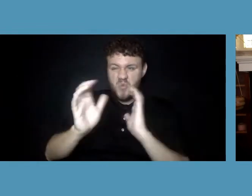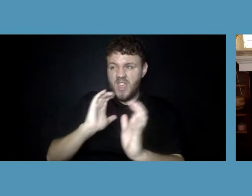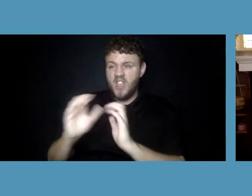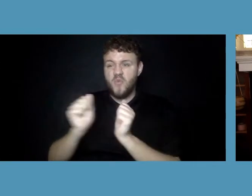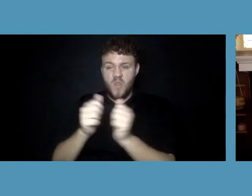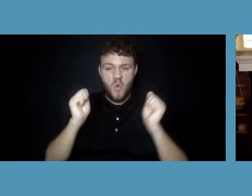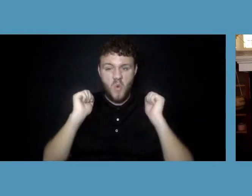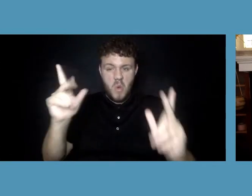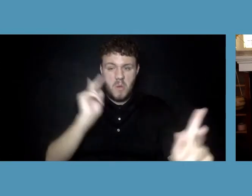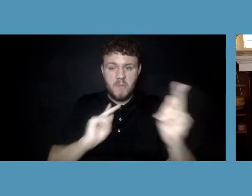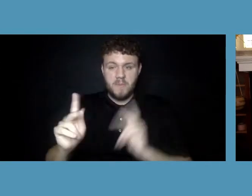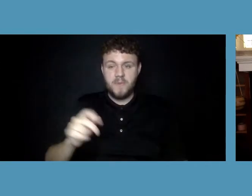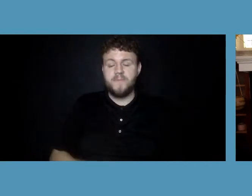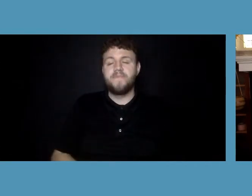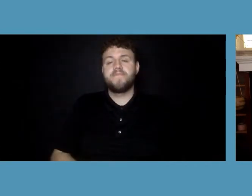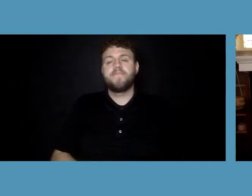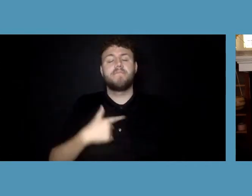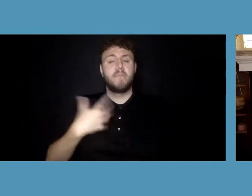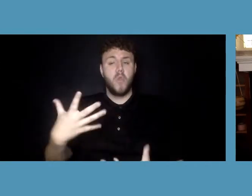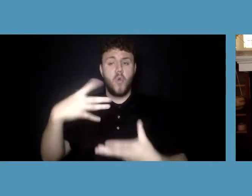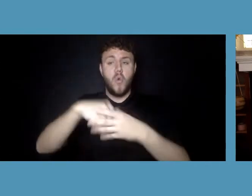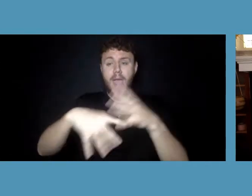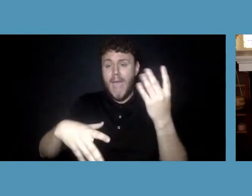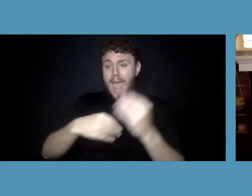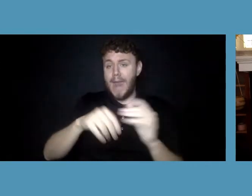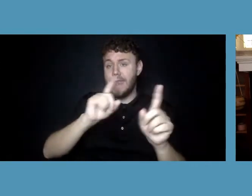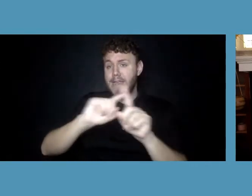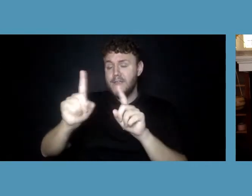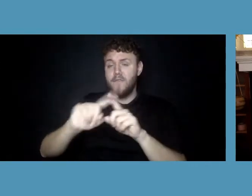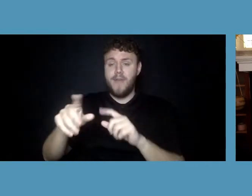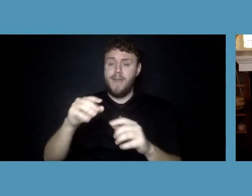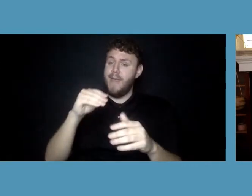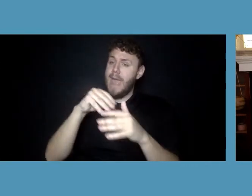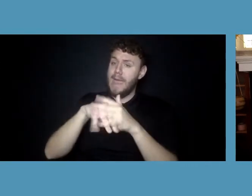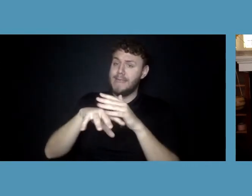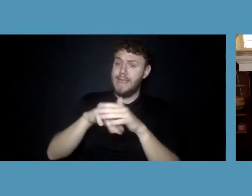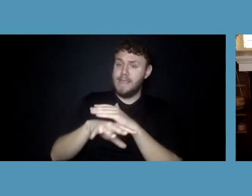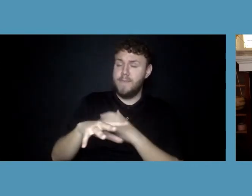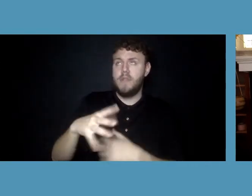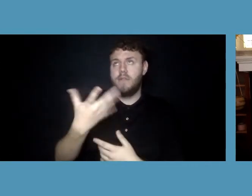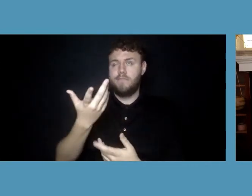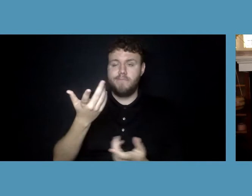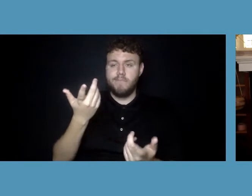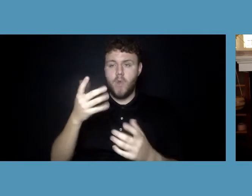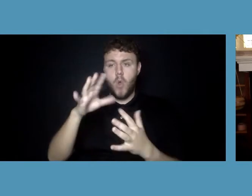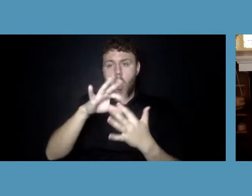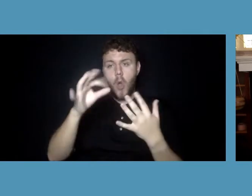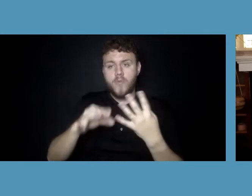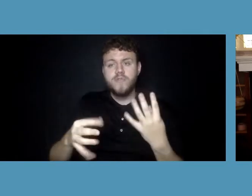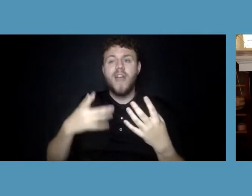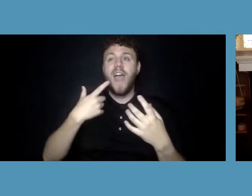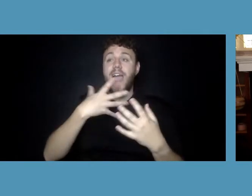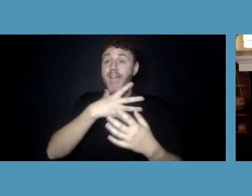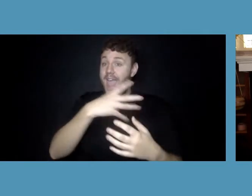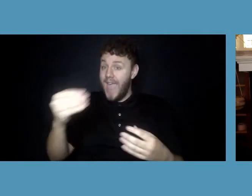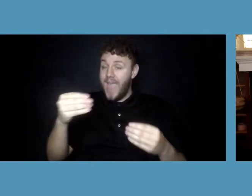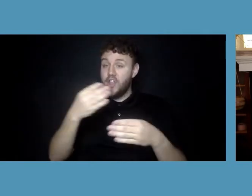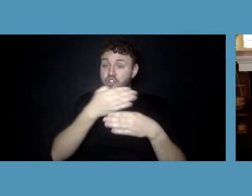included adding a webpage on accessibility, really widely sharing my contact information